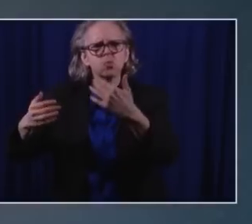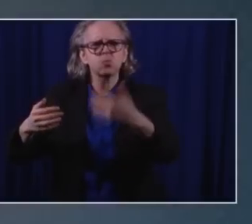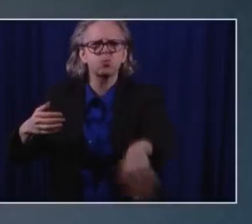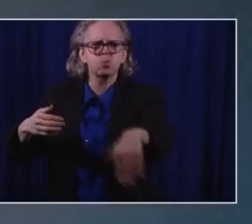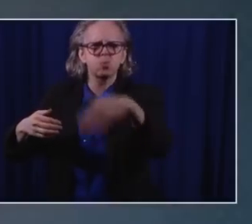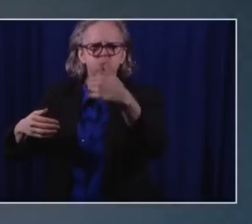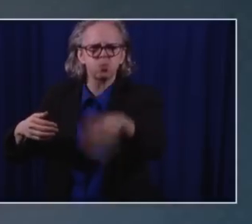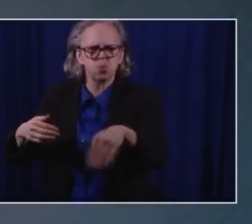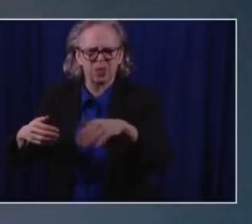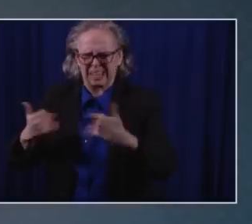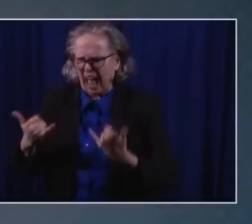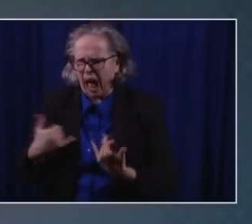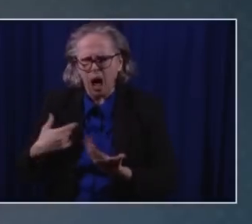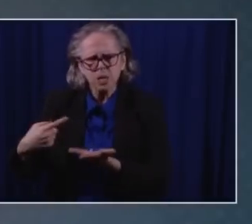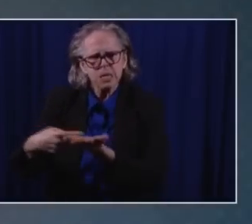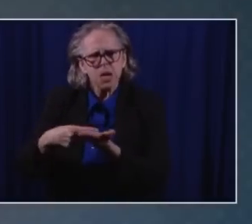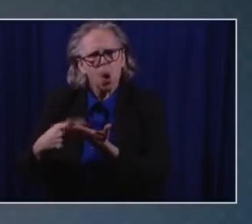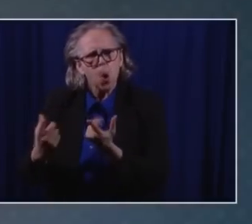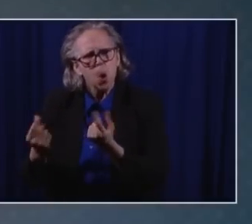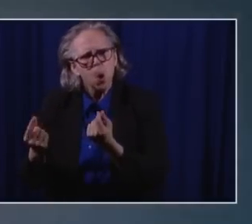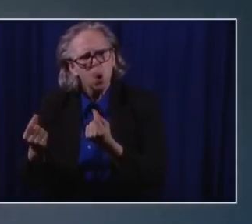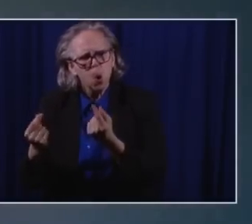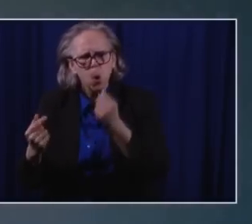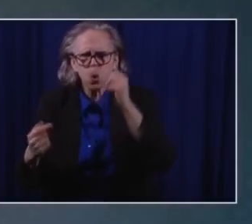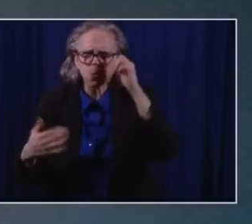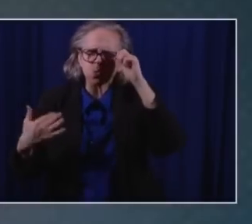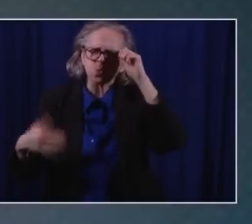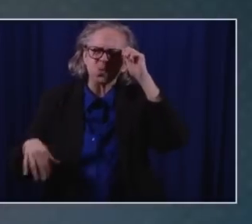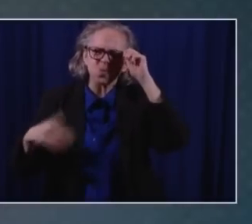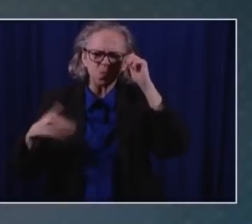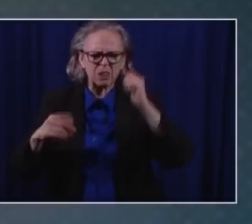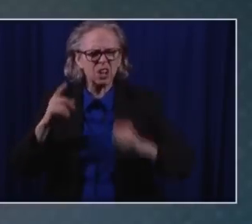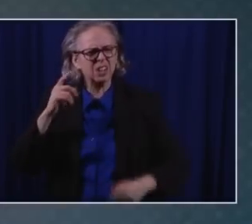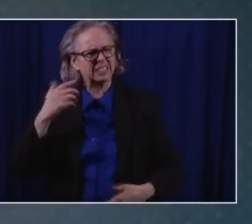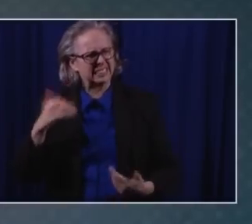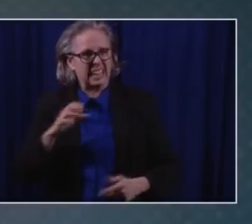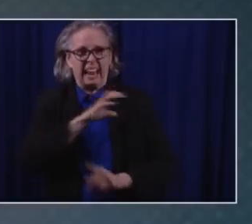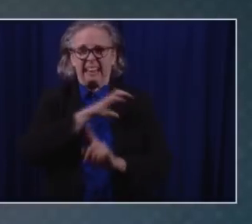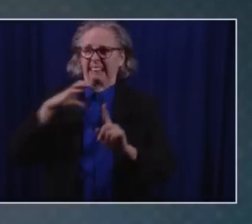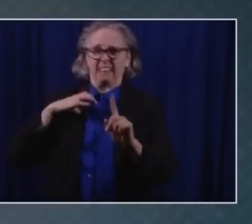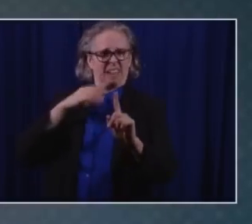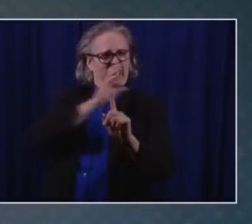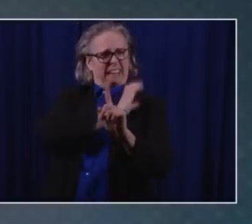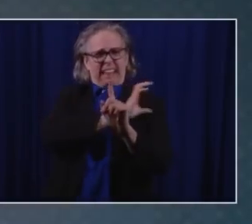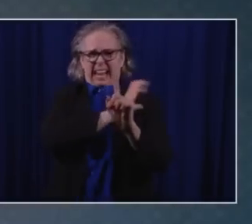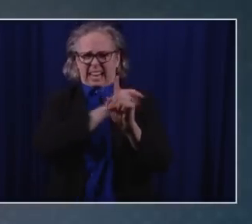My biggest concern today is what I'd like to share with the people growing up poor on the zoom and that is that the